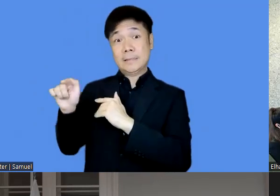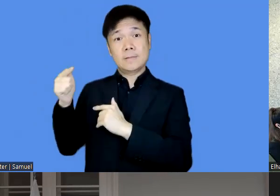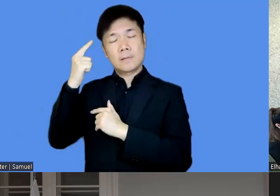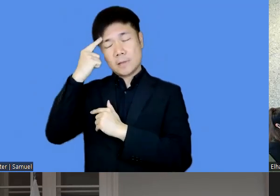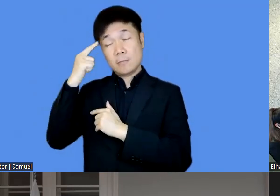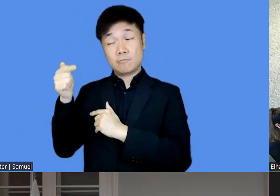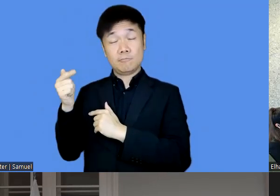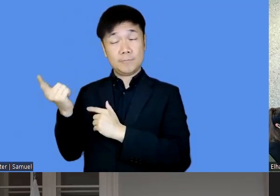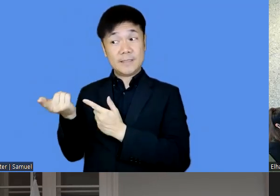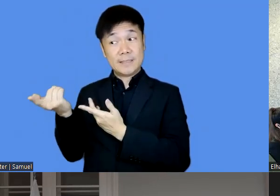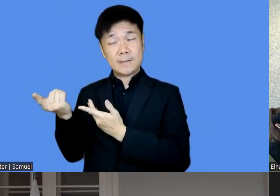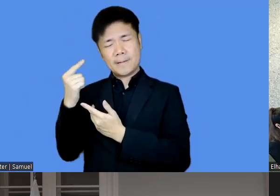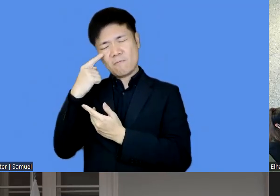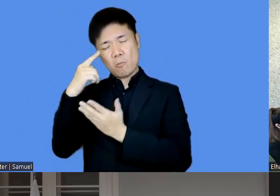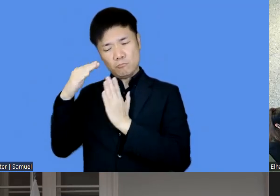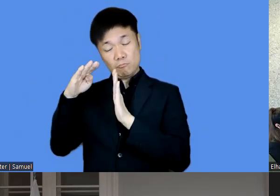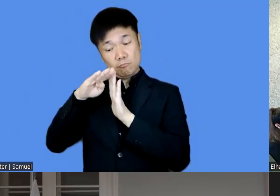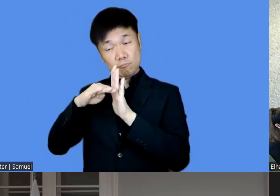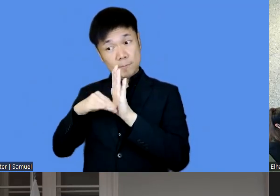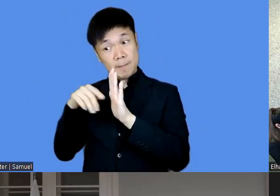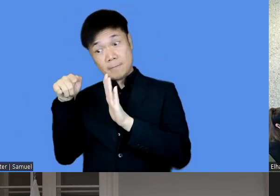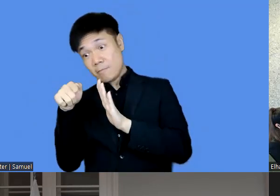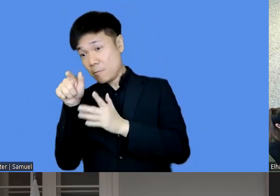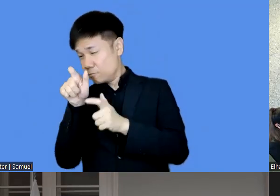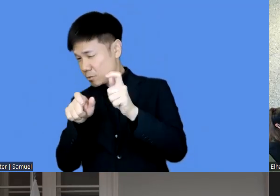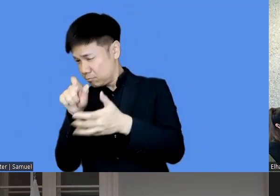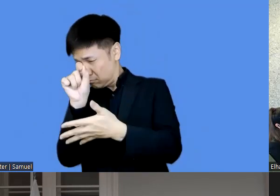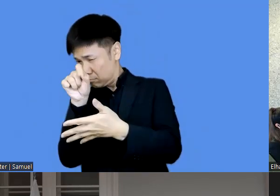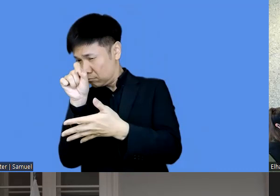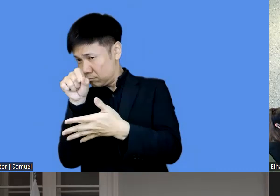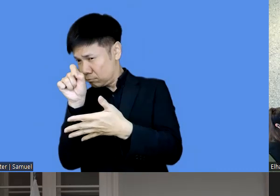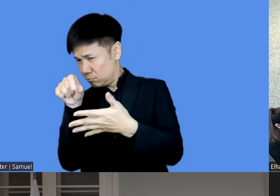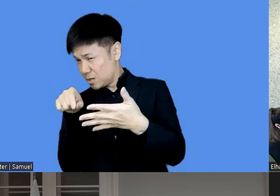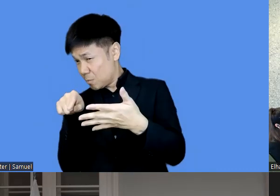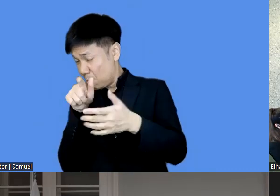involved in targeting decisions, preplanned for dynamic and basically to say this is the